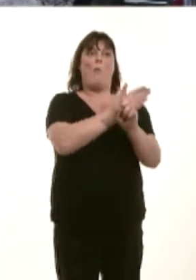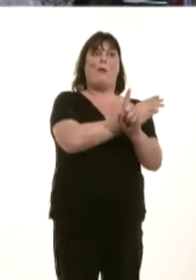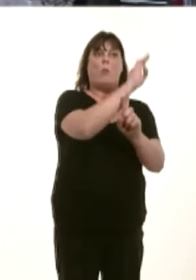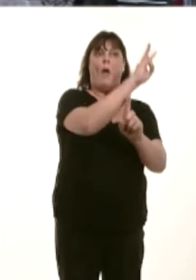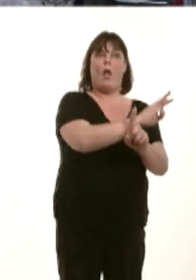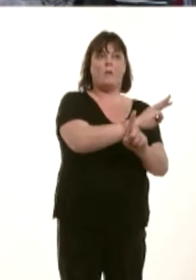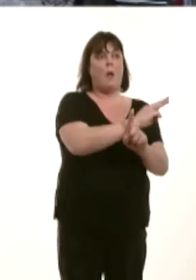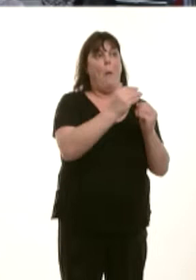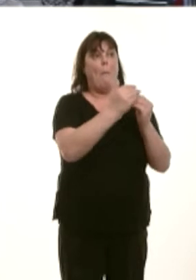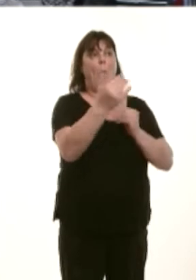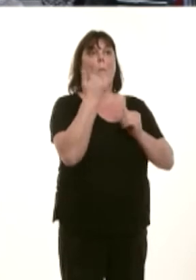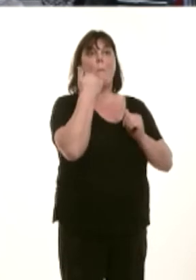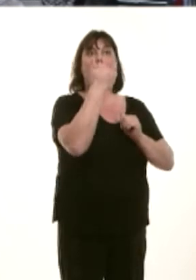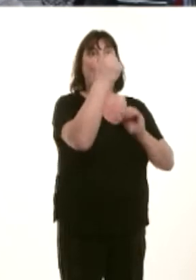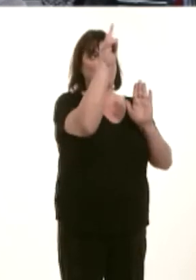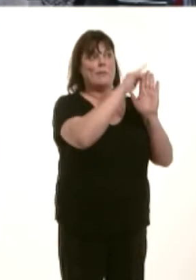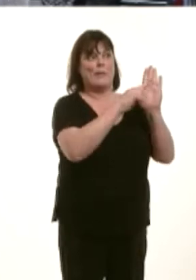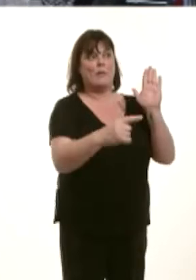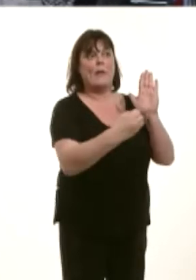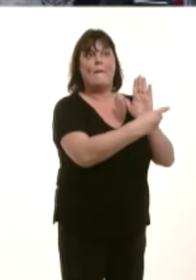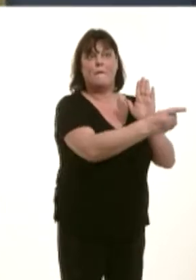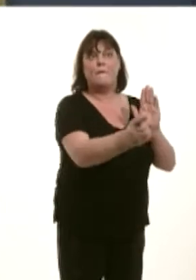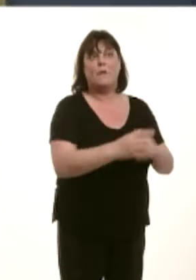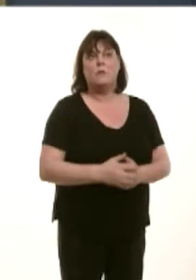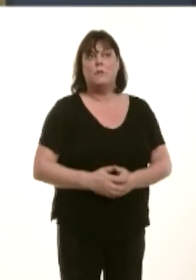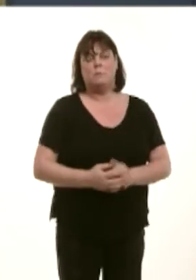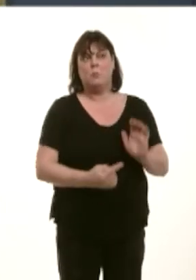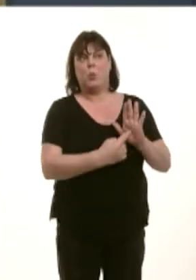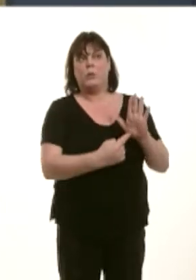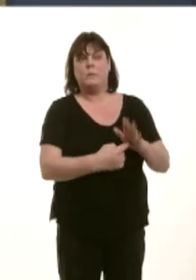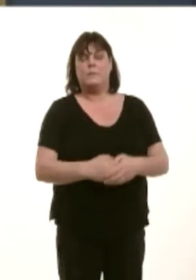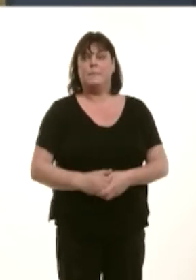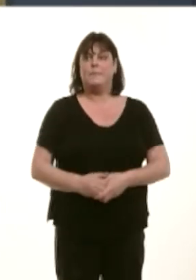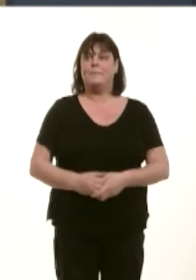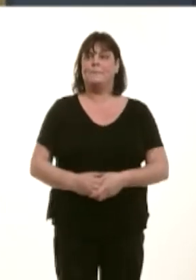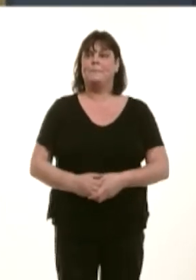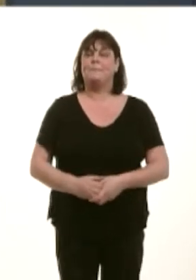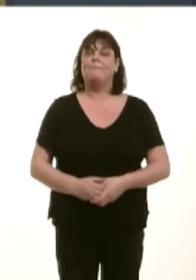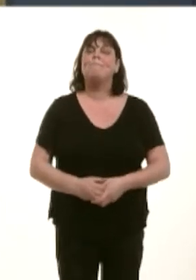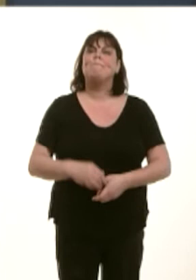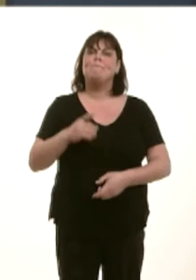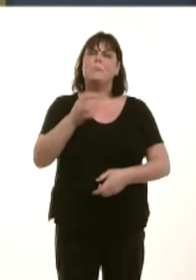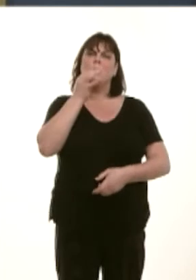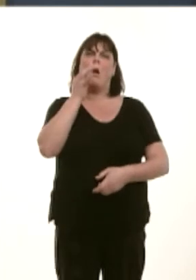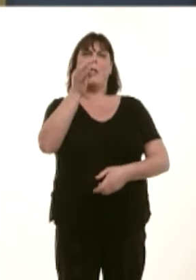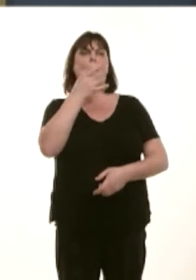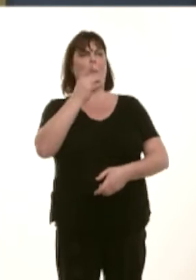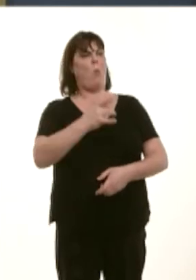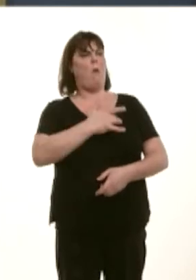Wales. Rhodri Glyn Thomas: First Minister, what is your message to the residents of areas such